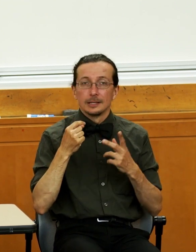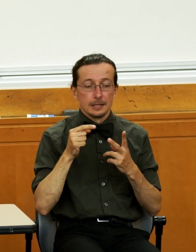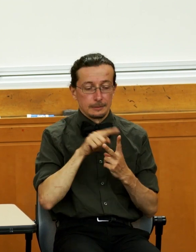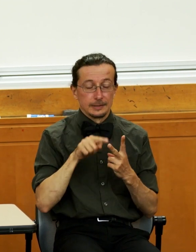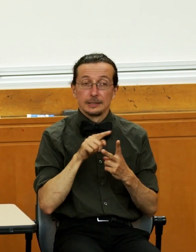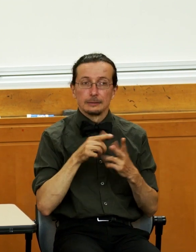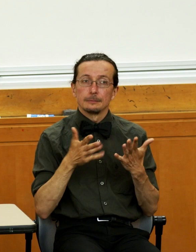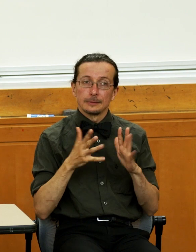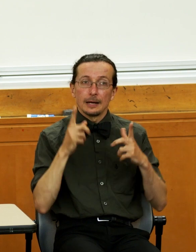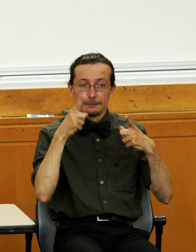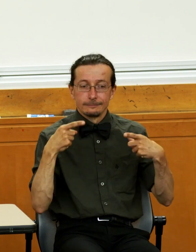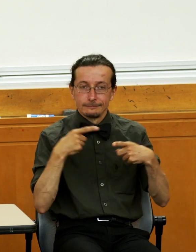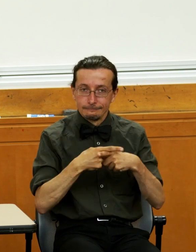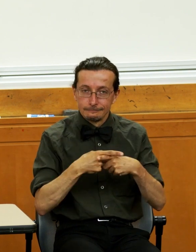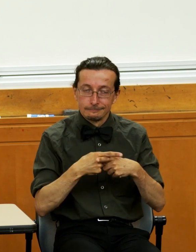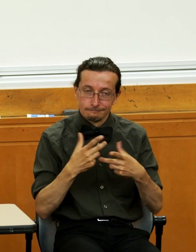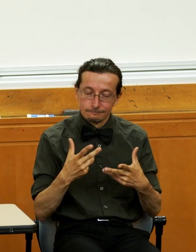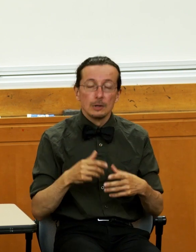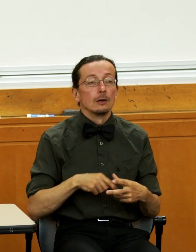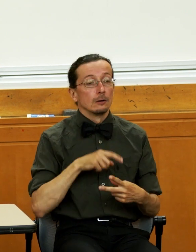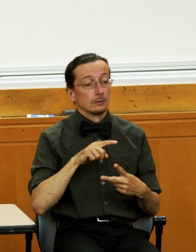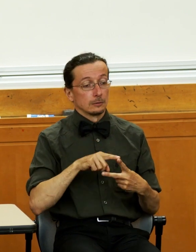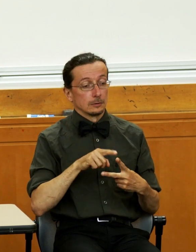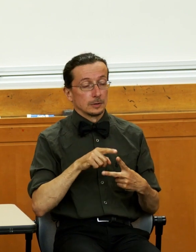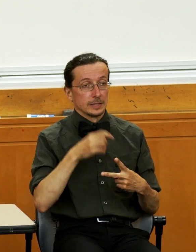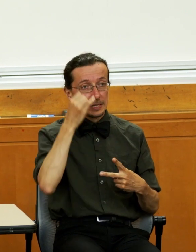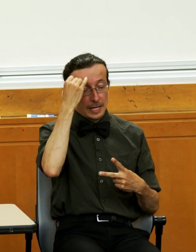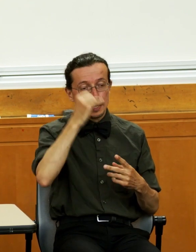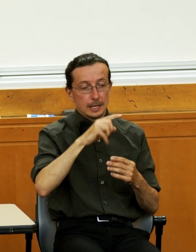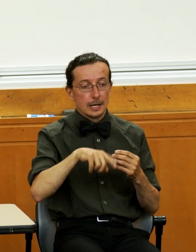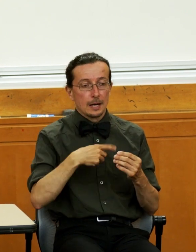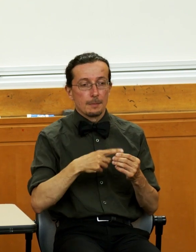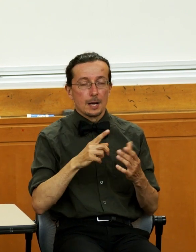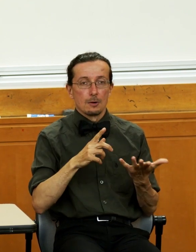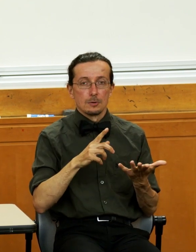so that's my question. So, one was the idea of questioning the whole premise of belonging and